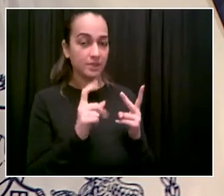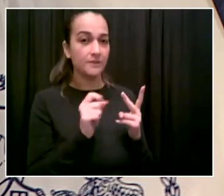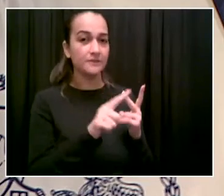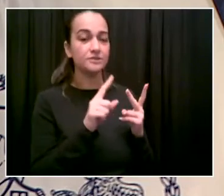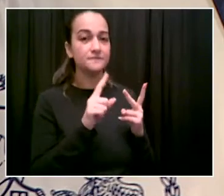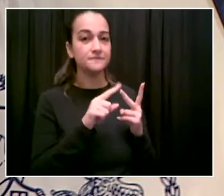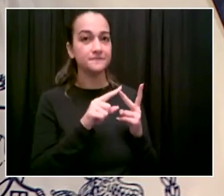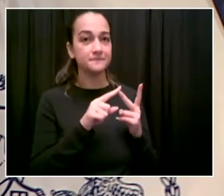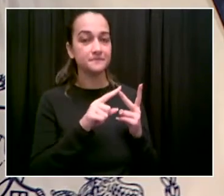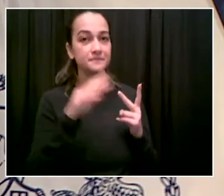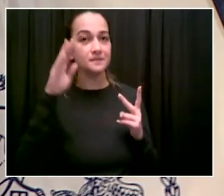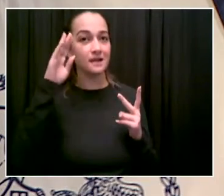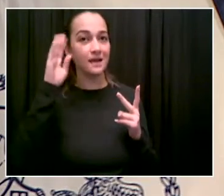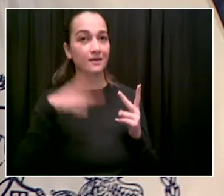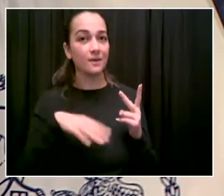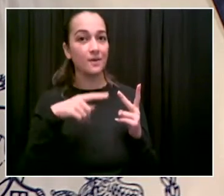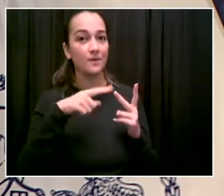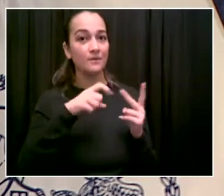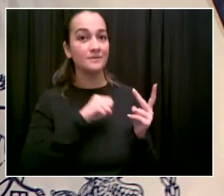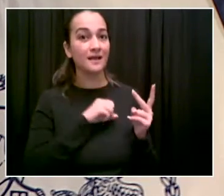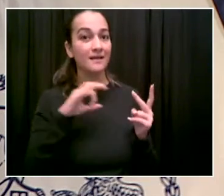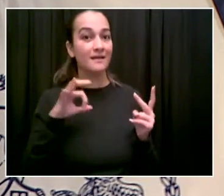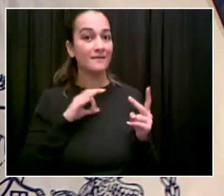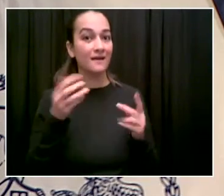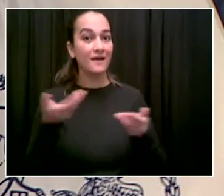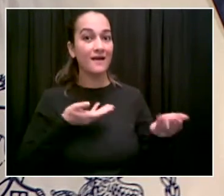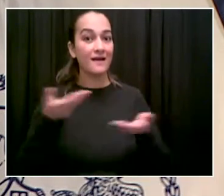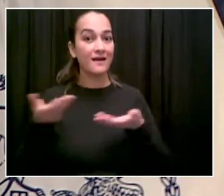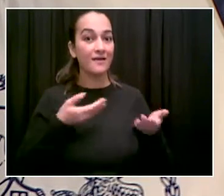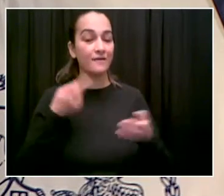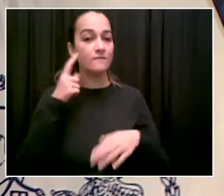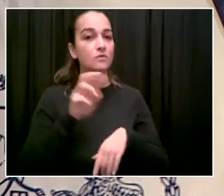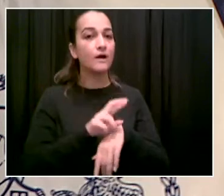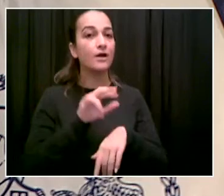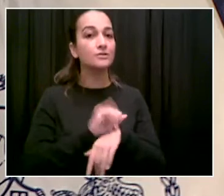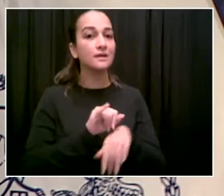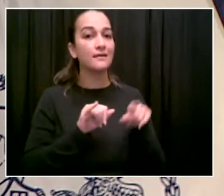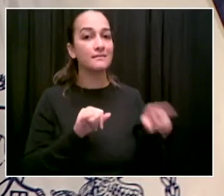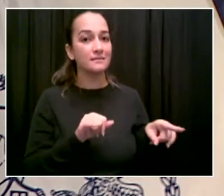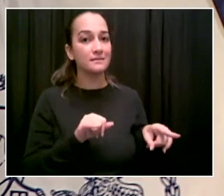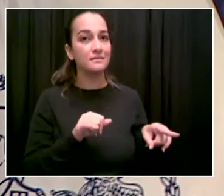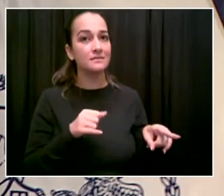HEARD ENGHOU. MY FOLLOW-UP IS, I KNOW YOU ARE